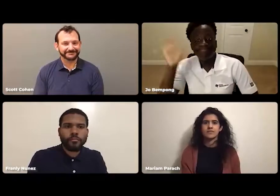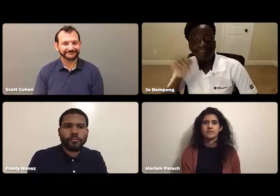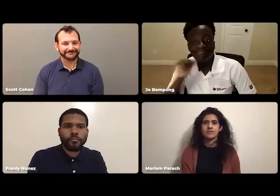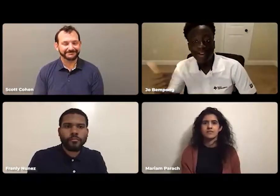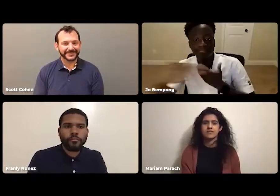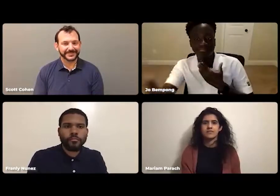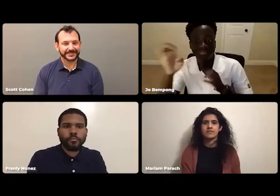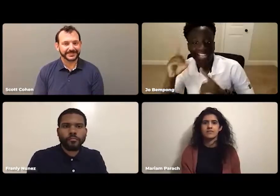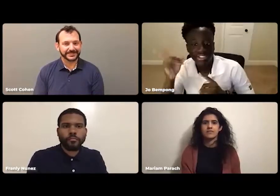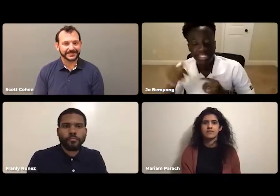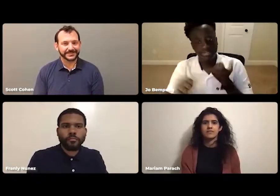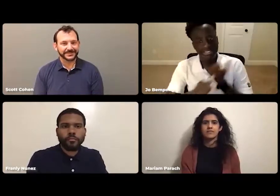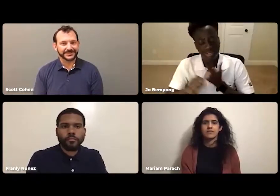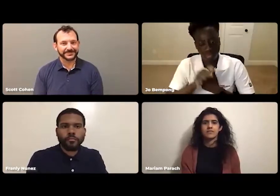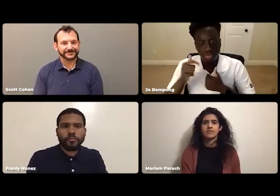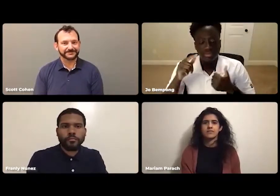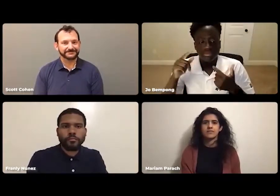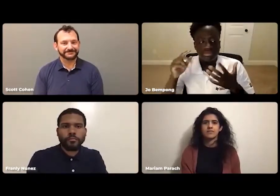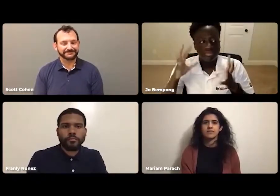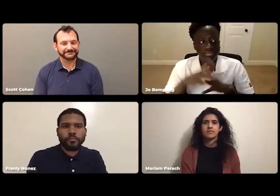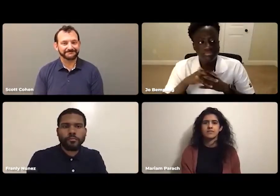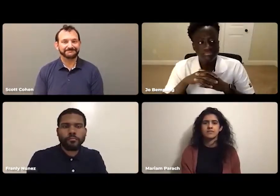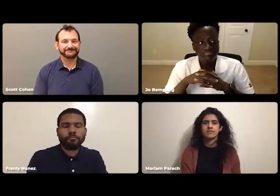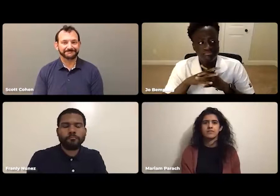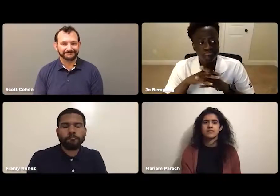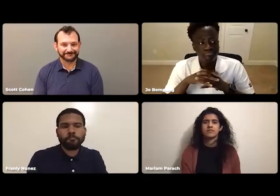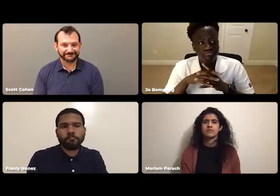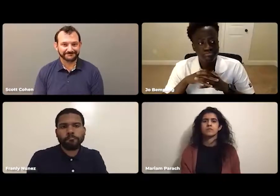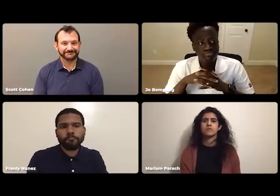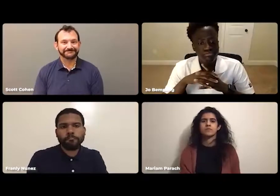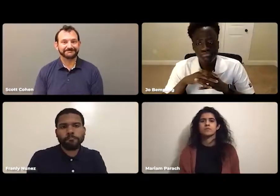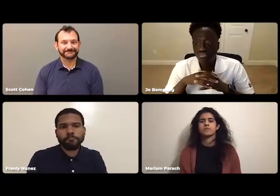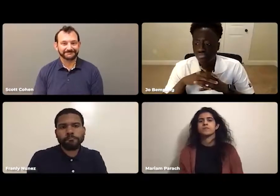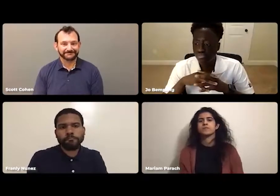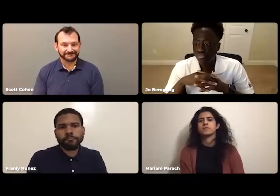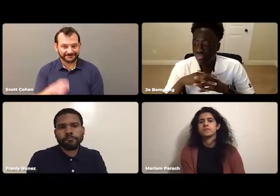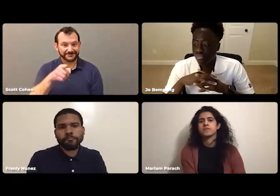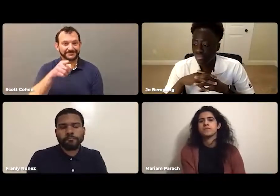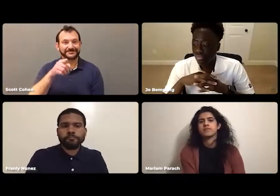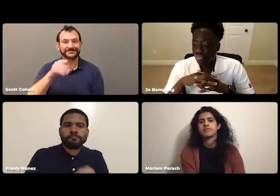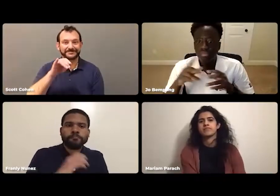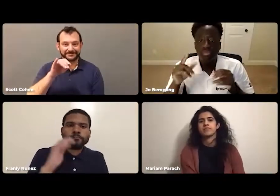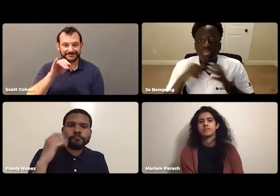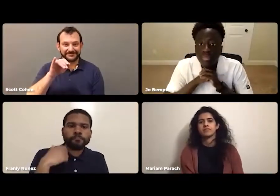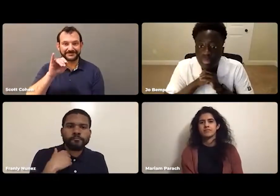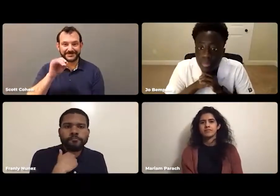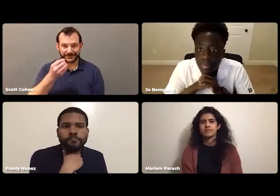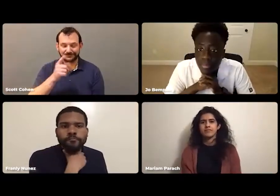Students might learn not to raise their hands anymore. That's very dangerous to a child's psyche.